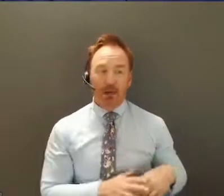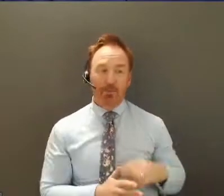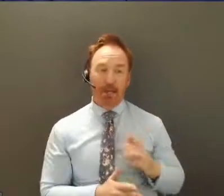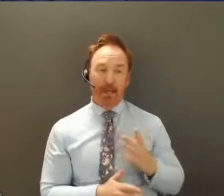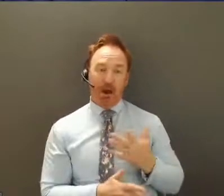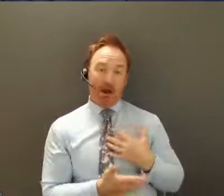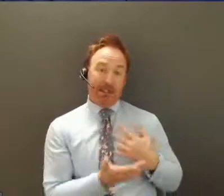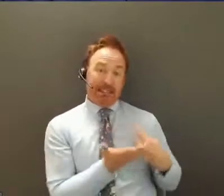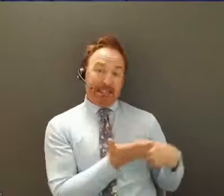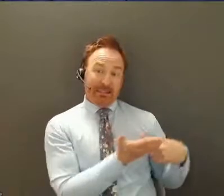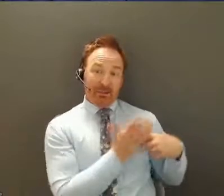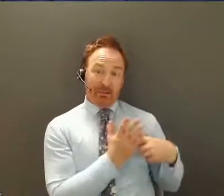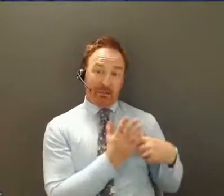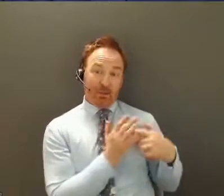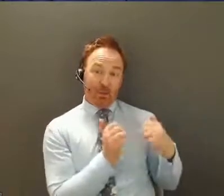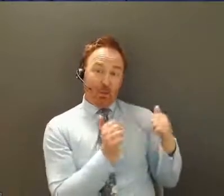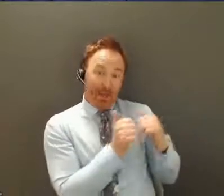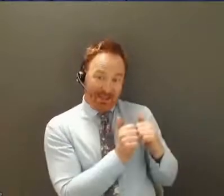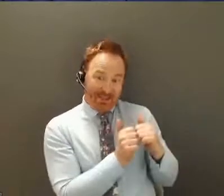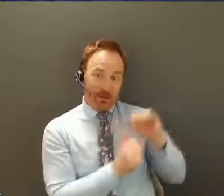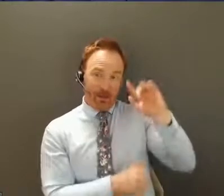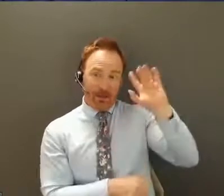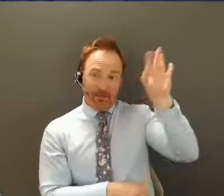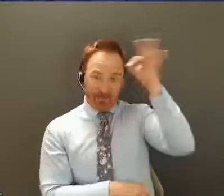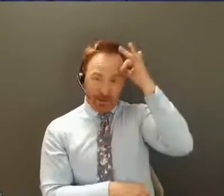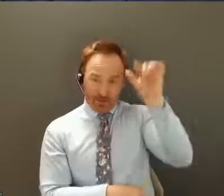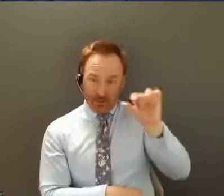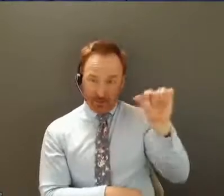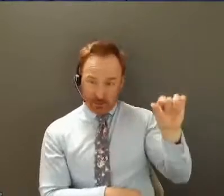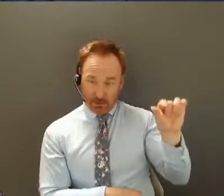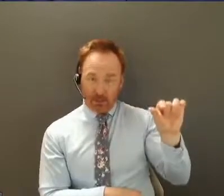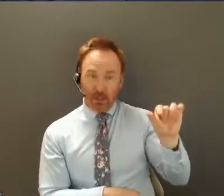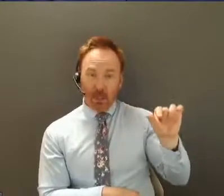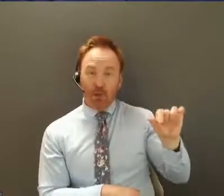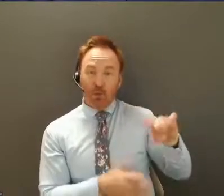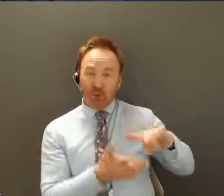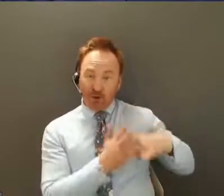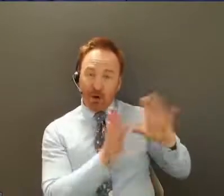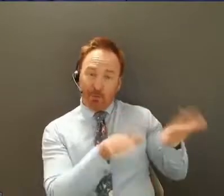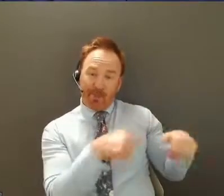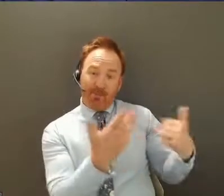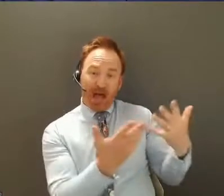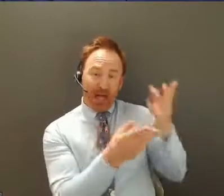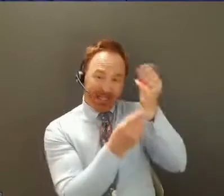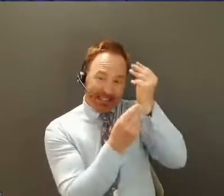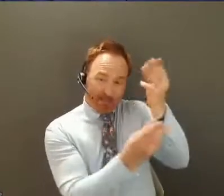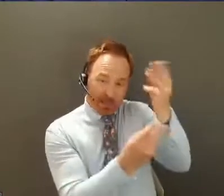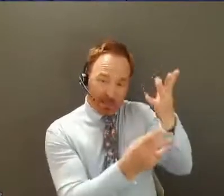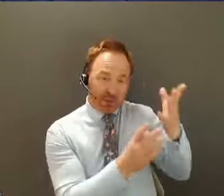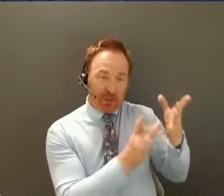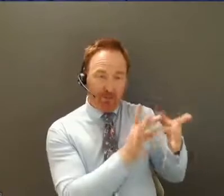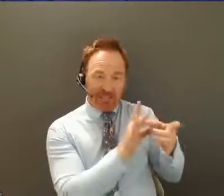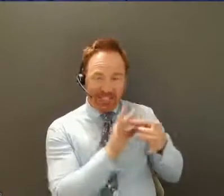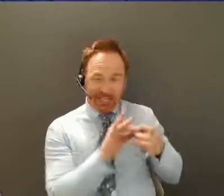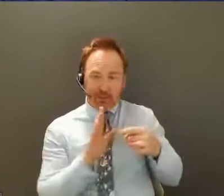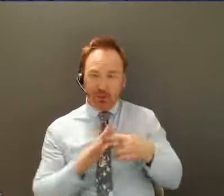able to backtrack so we can estimate the introduction likely occurred in middle of May,